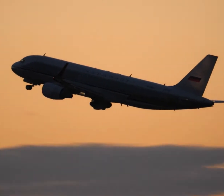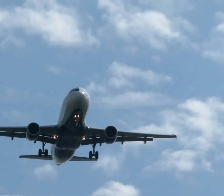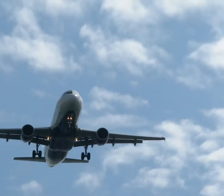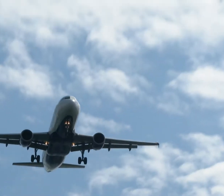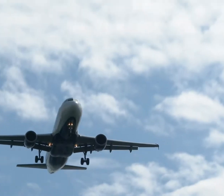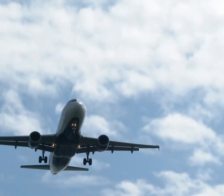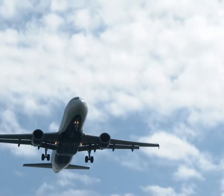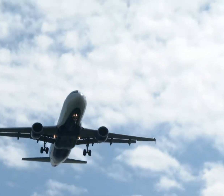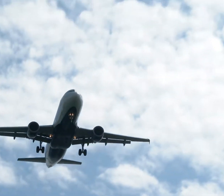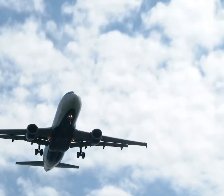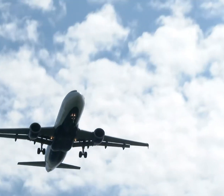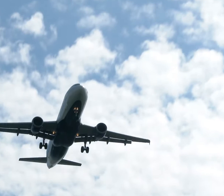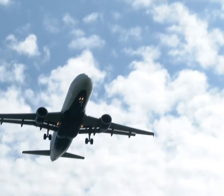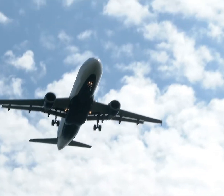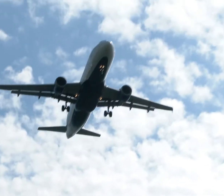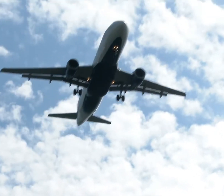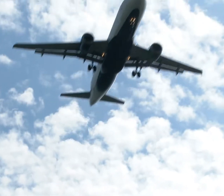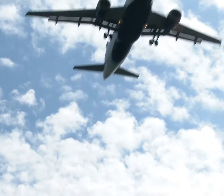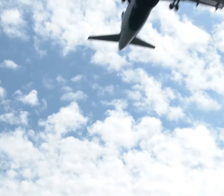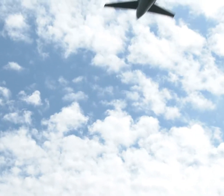(plane engine roaring)